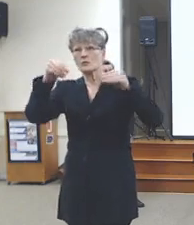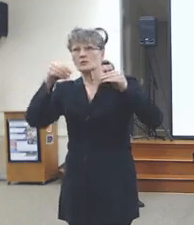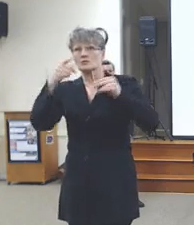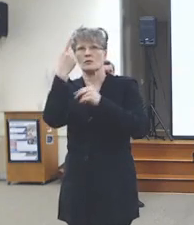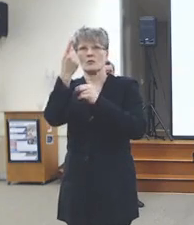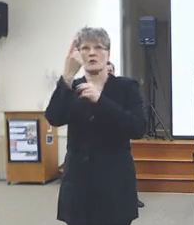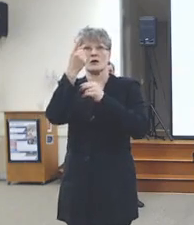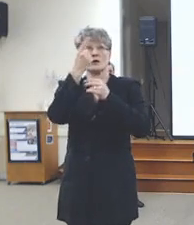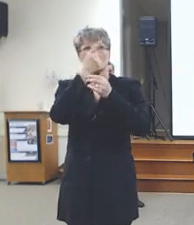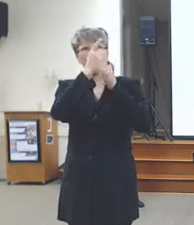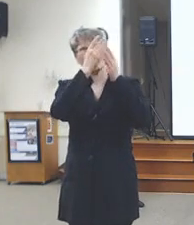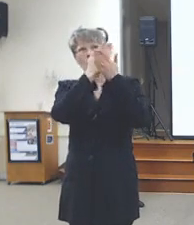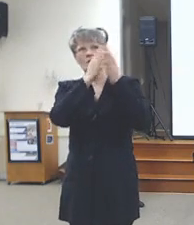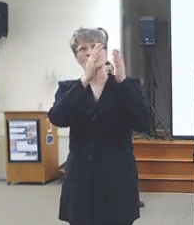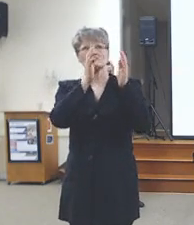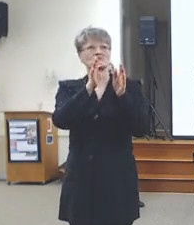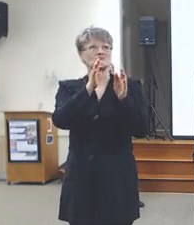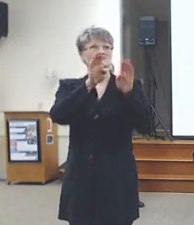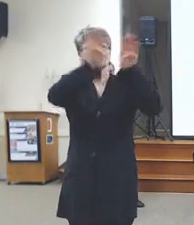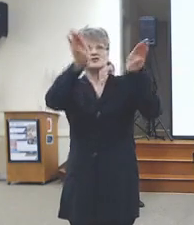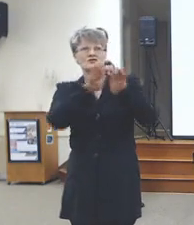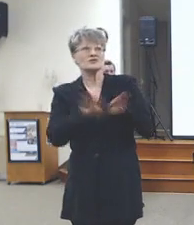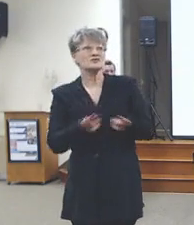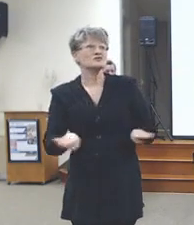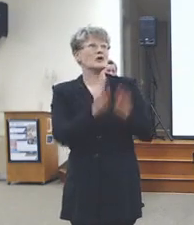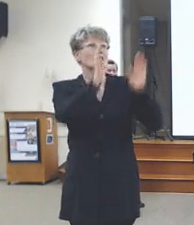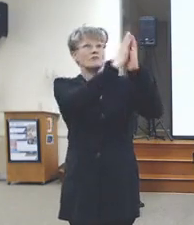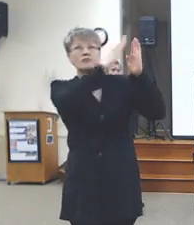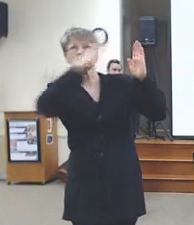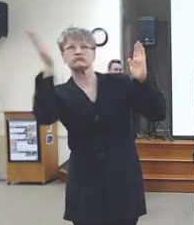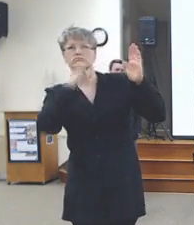at a store spending some time in some corner of a store you'd be able to